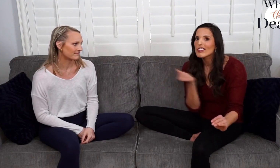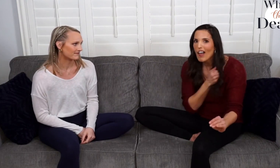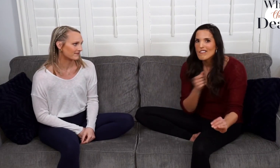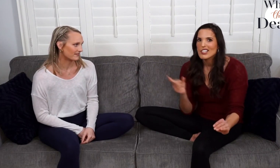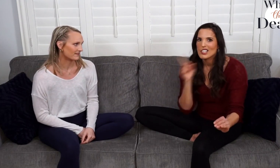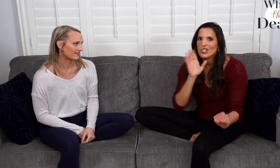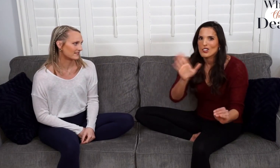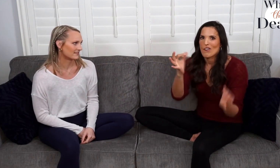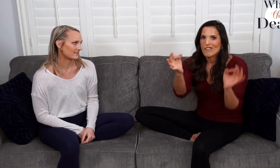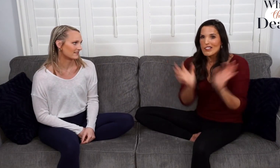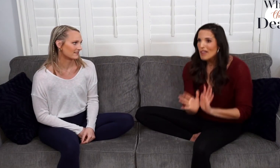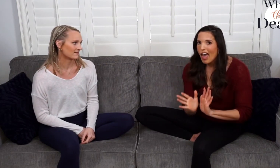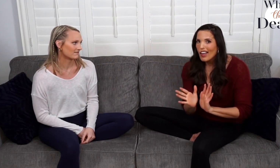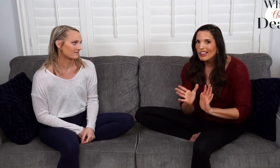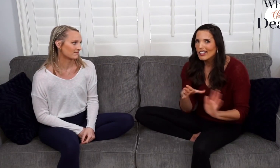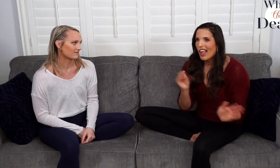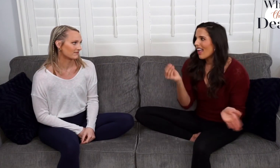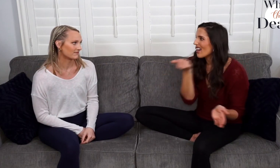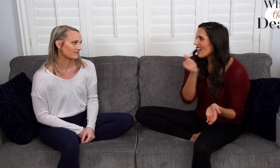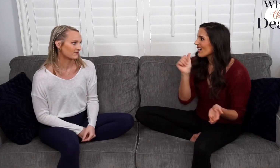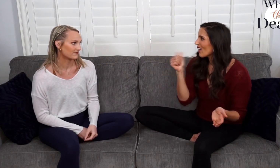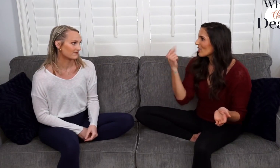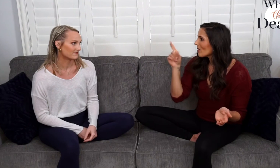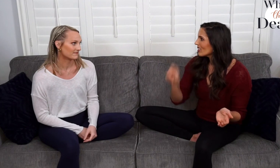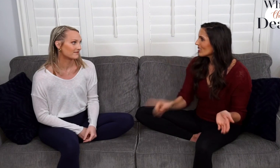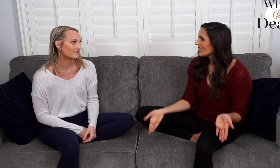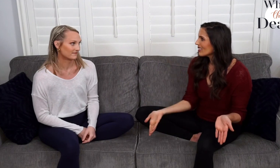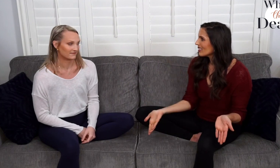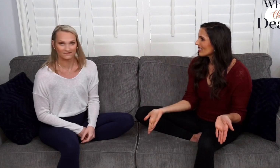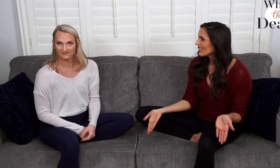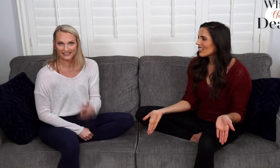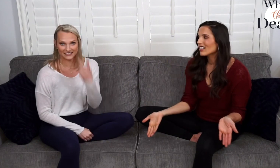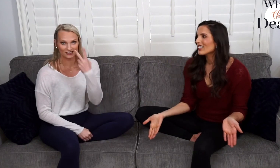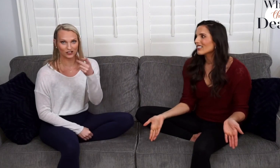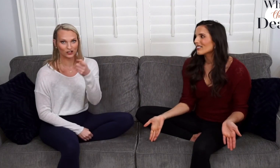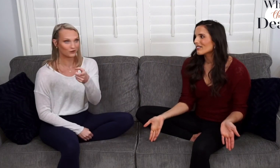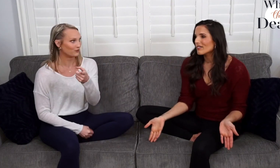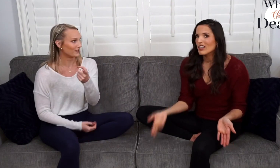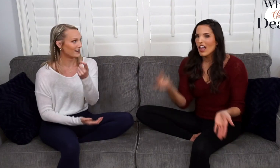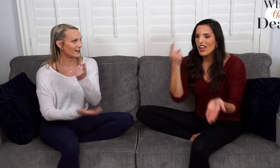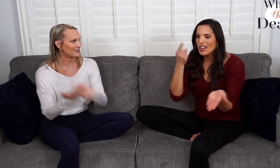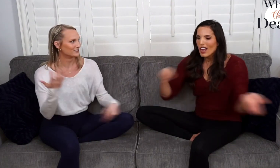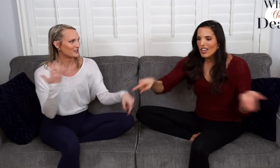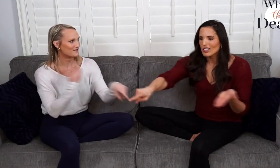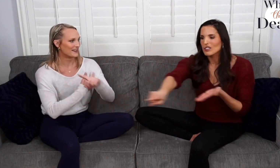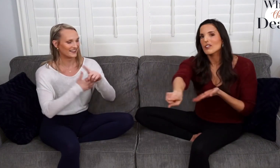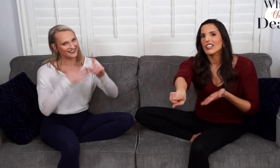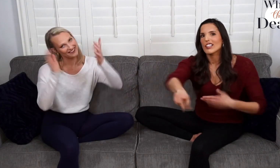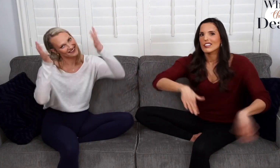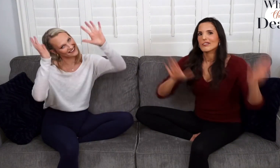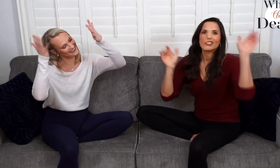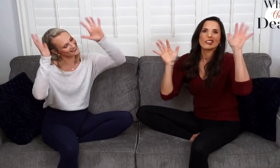love to hear your feedback and any other questions you have! See you next week! - Next week. Bye guys!